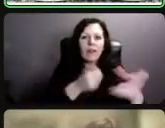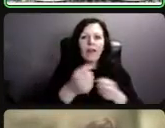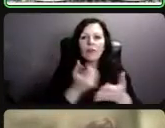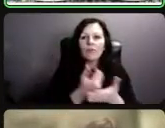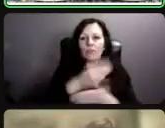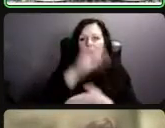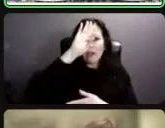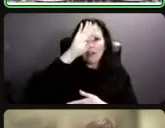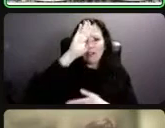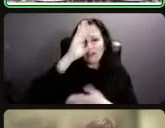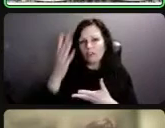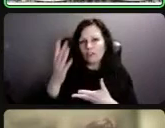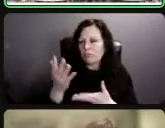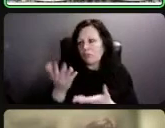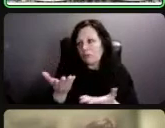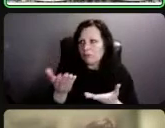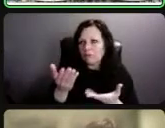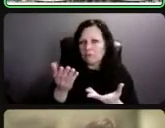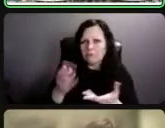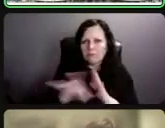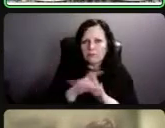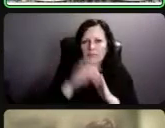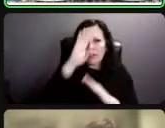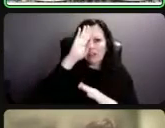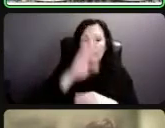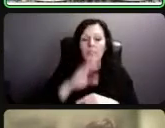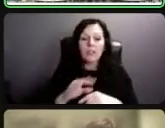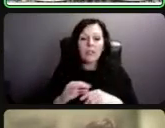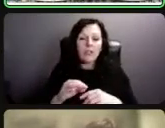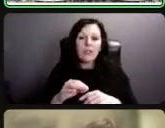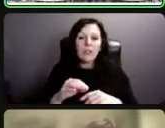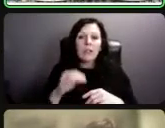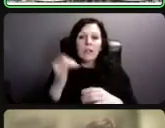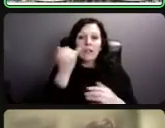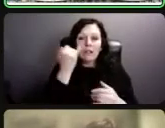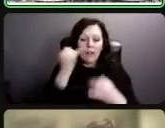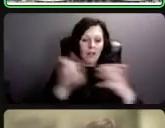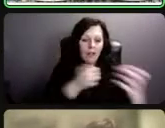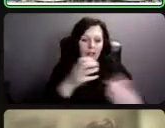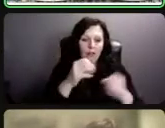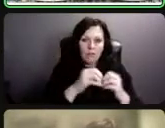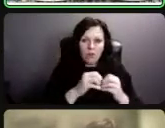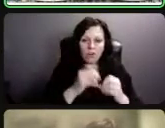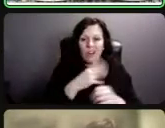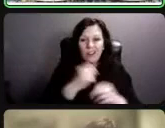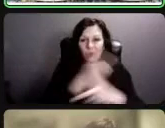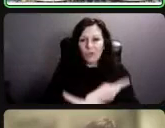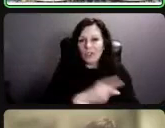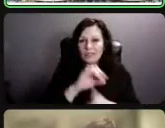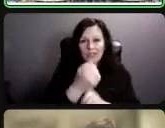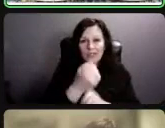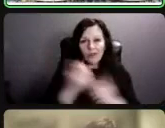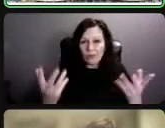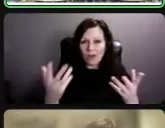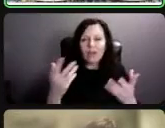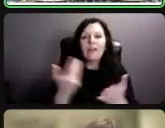AND THE VOTERS APPROVED IT AND WE WERE ABLE TO HIRE NEW FIREFIGHTERS.